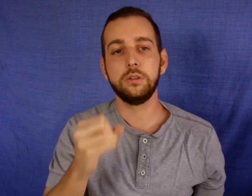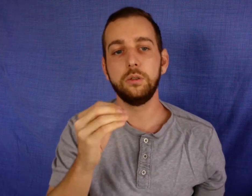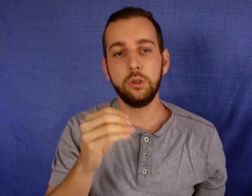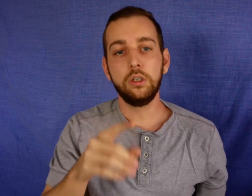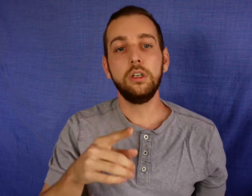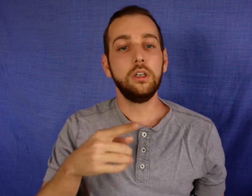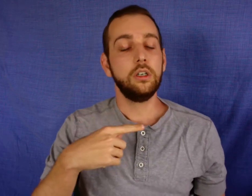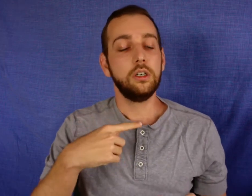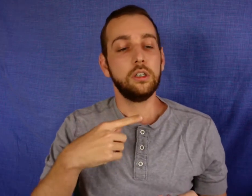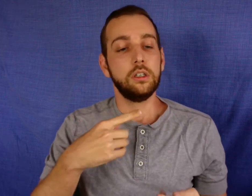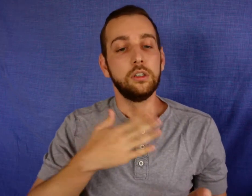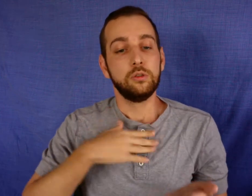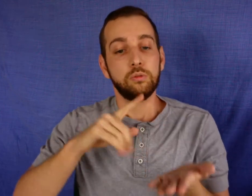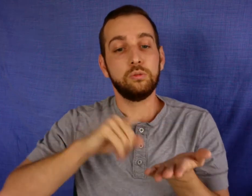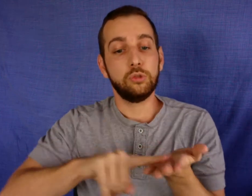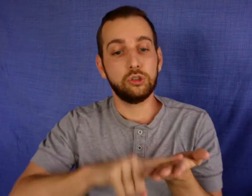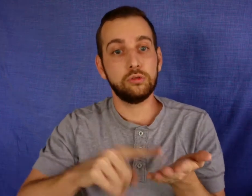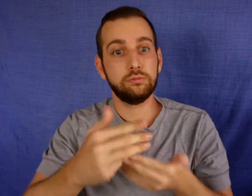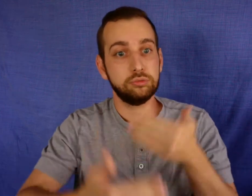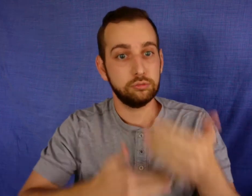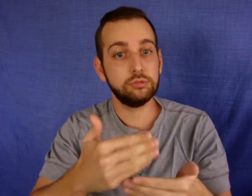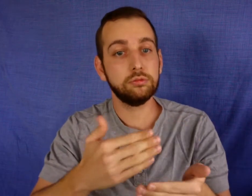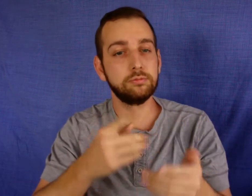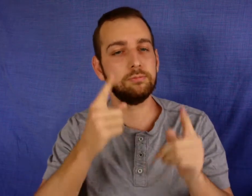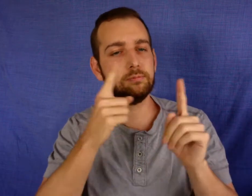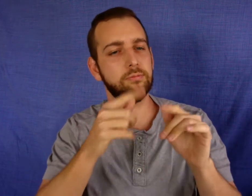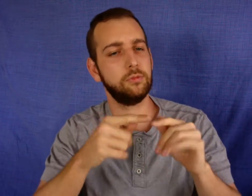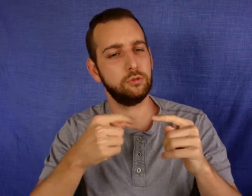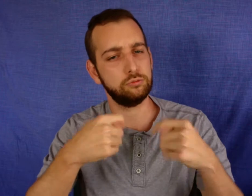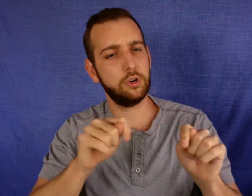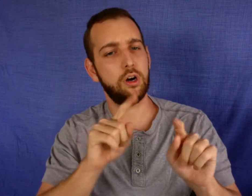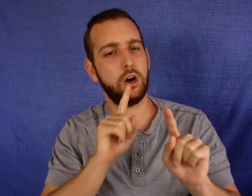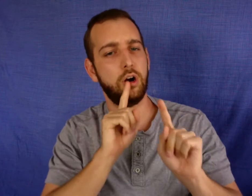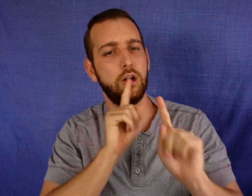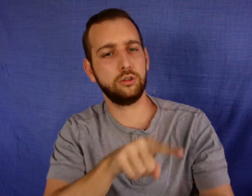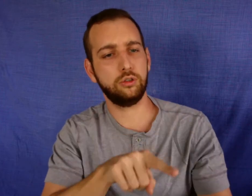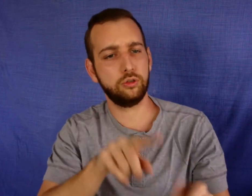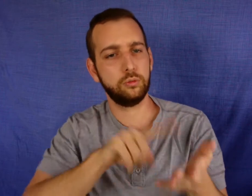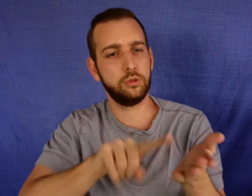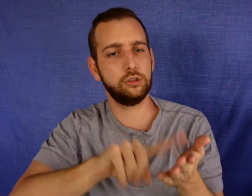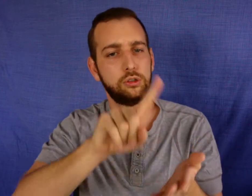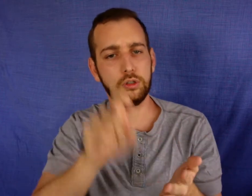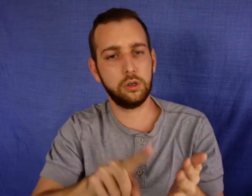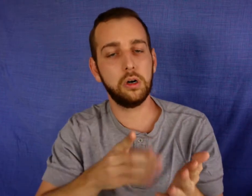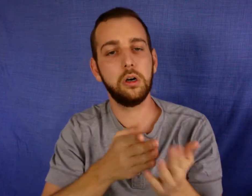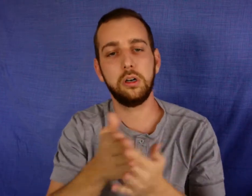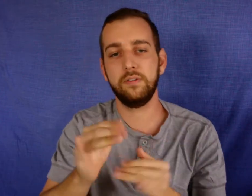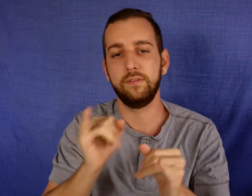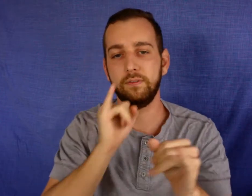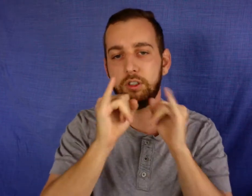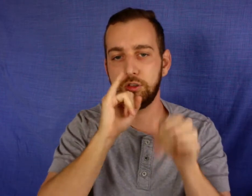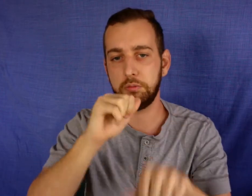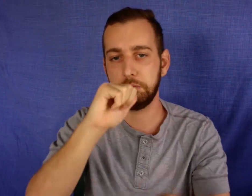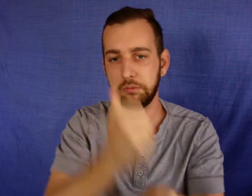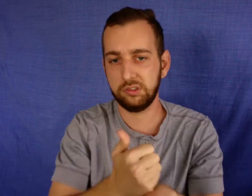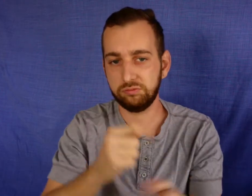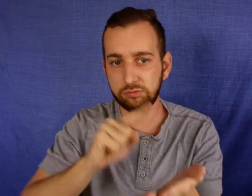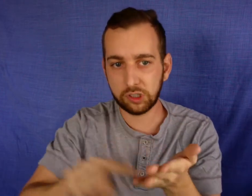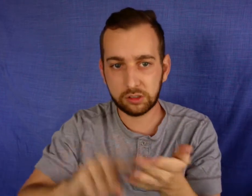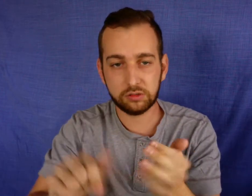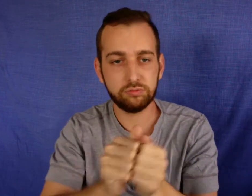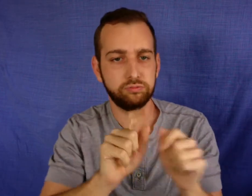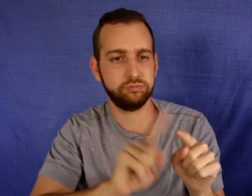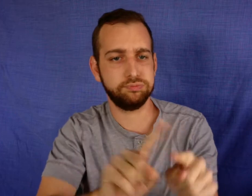My research aimed to answer the these research questions through interview based investigations